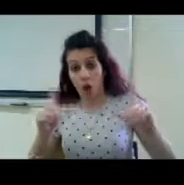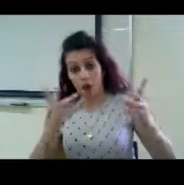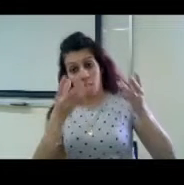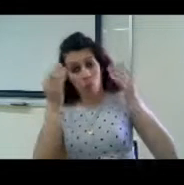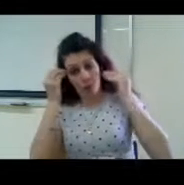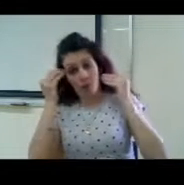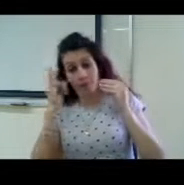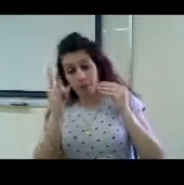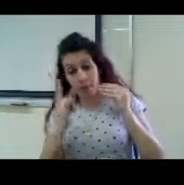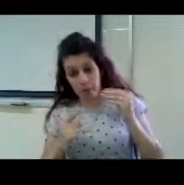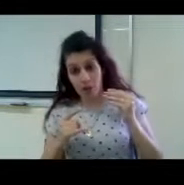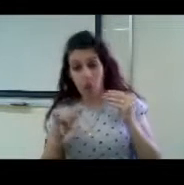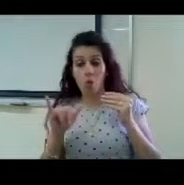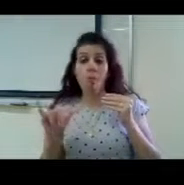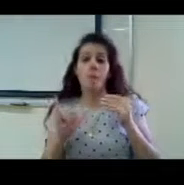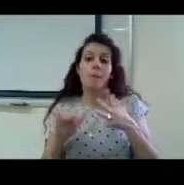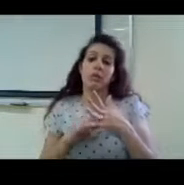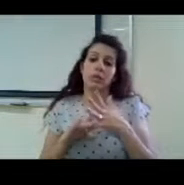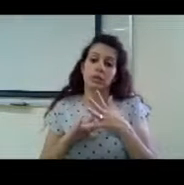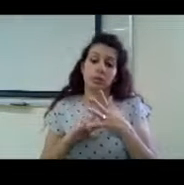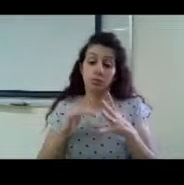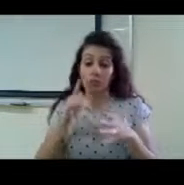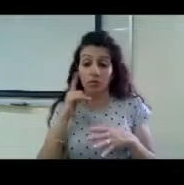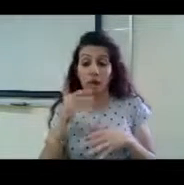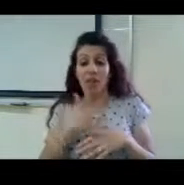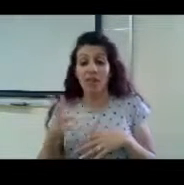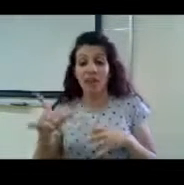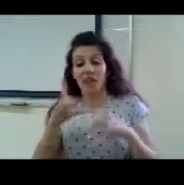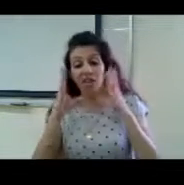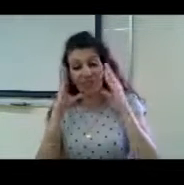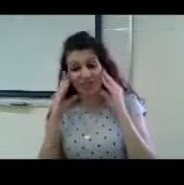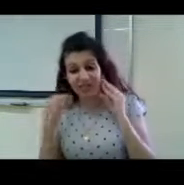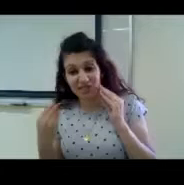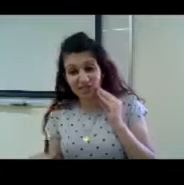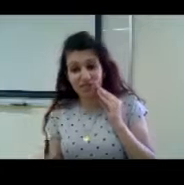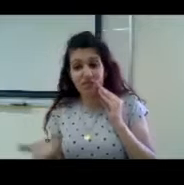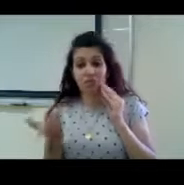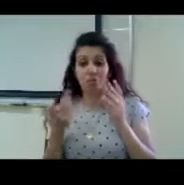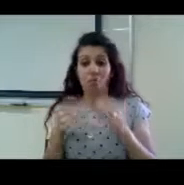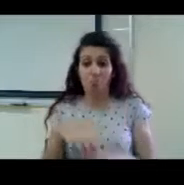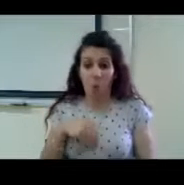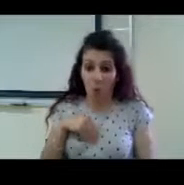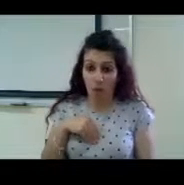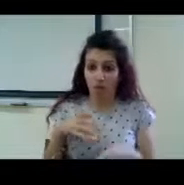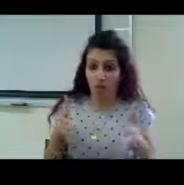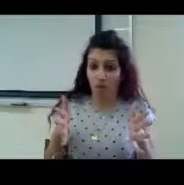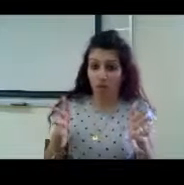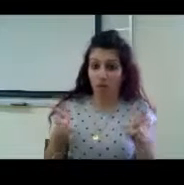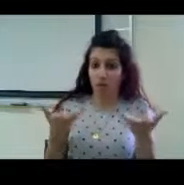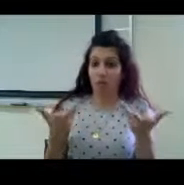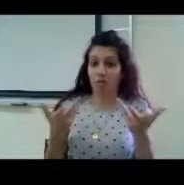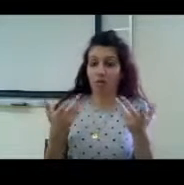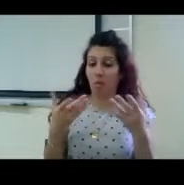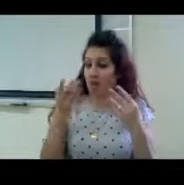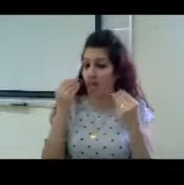we ignore education at our peril human capital needs investment for prosperity